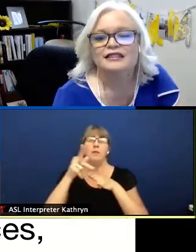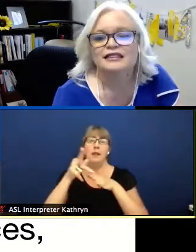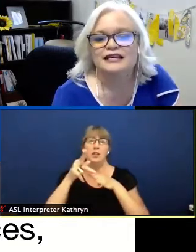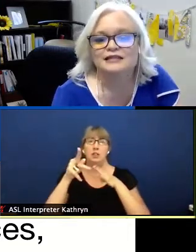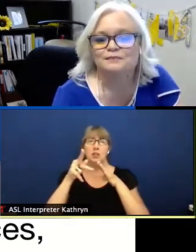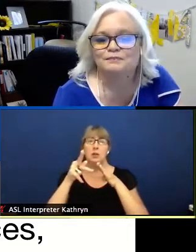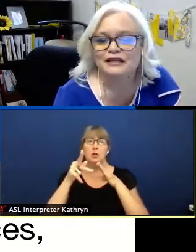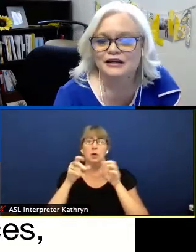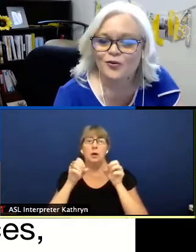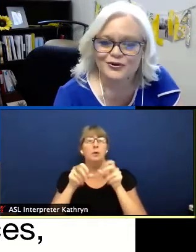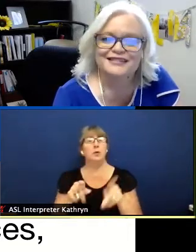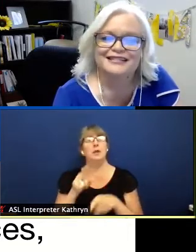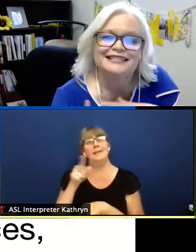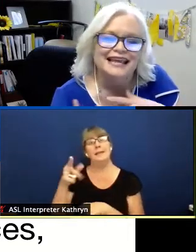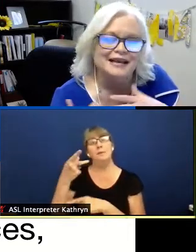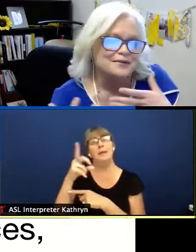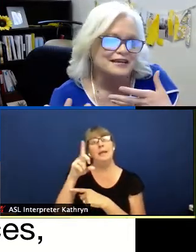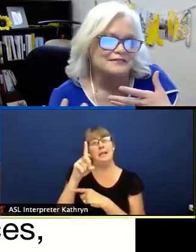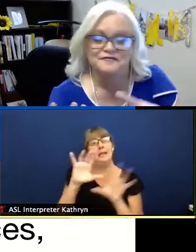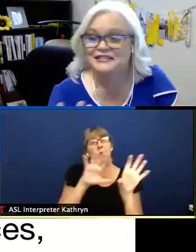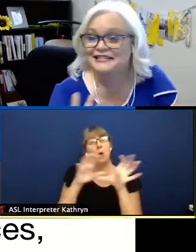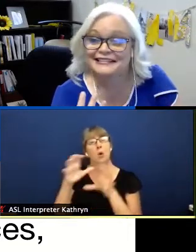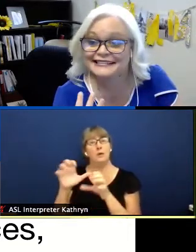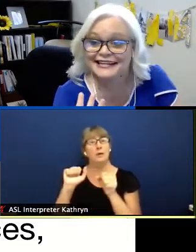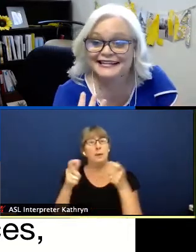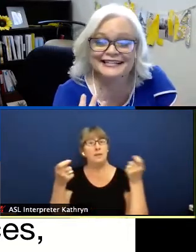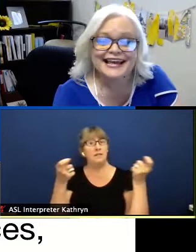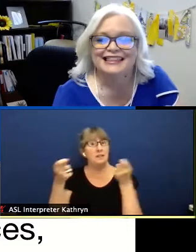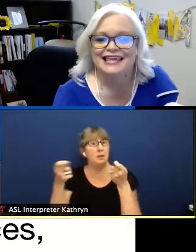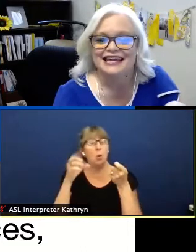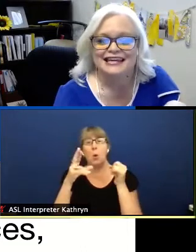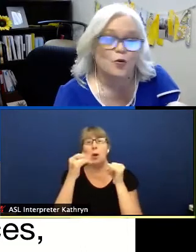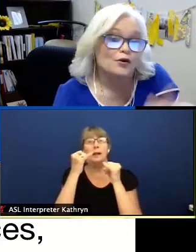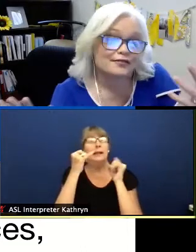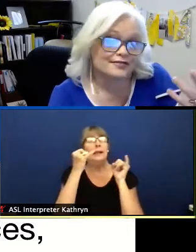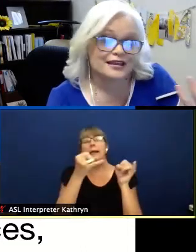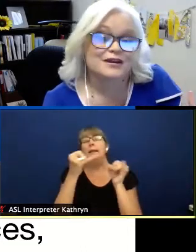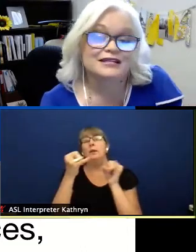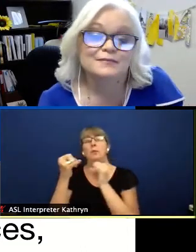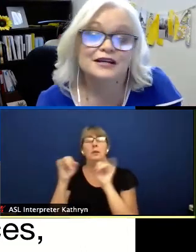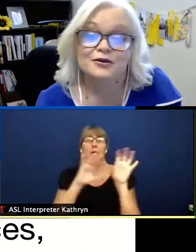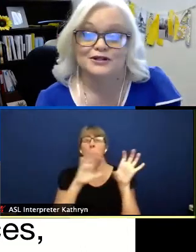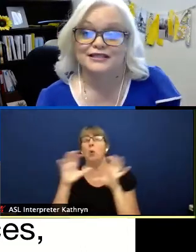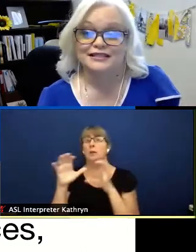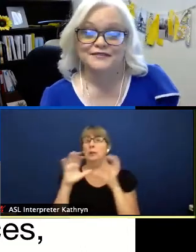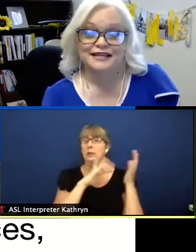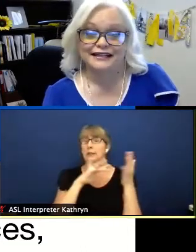These PD courses can be facilitated. They work that can be independent courses of study.